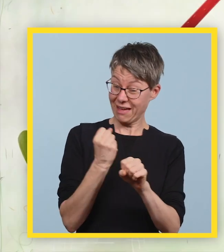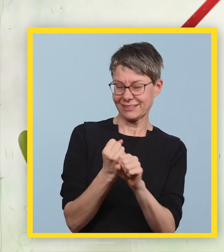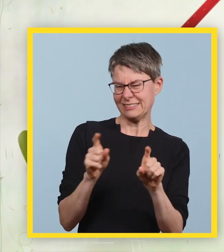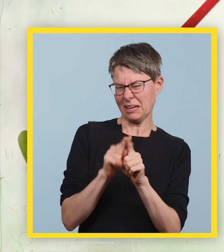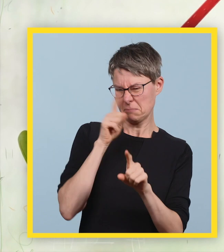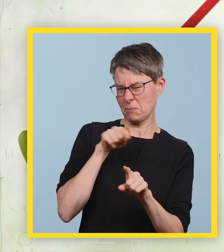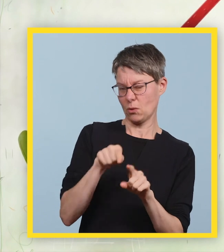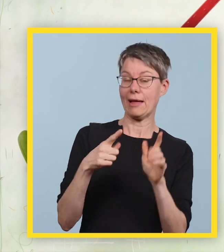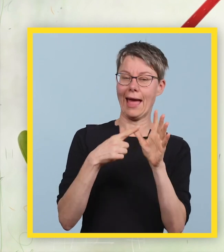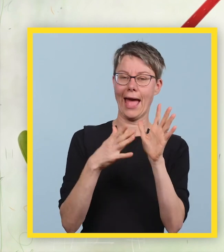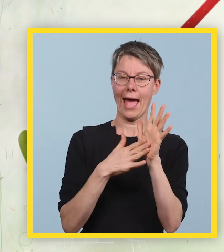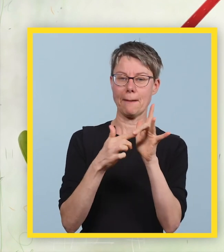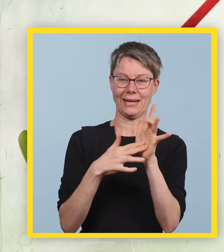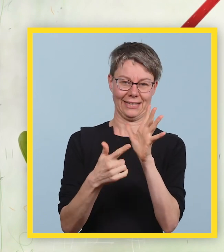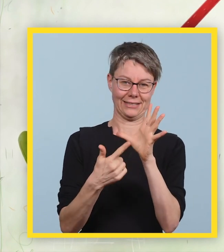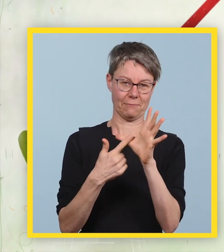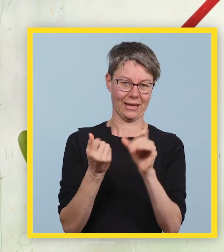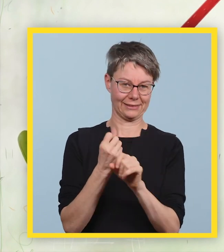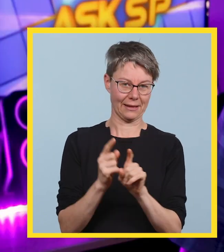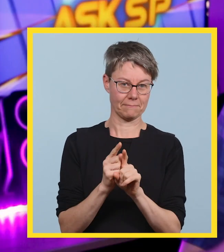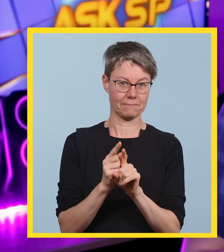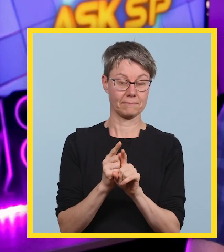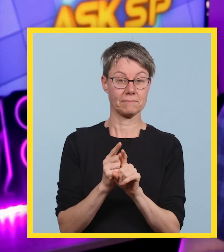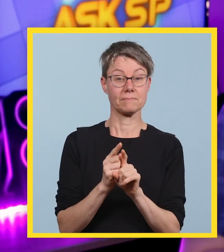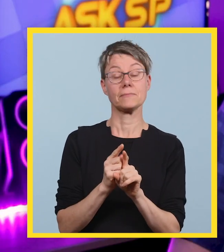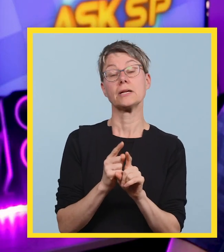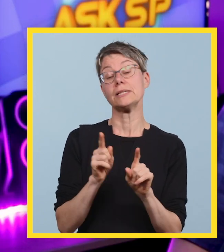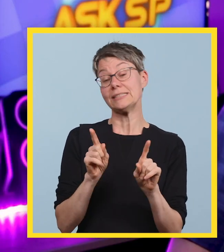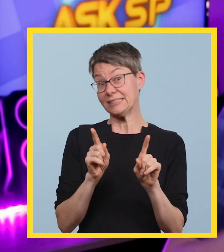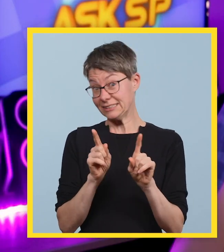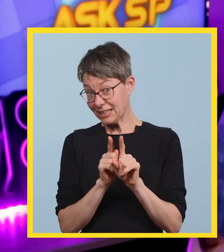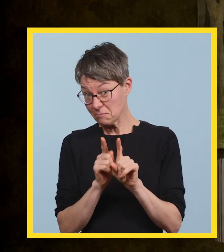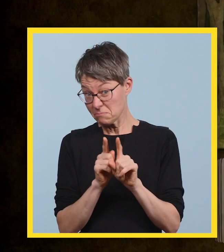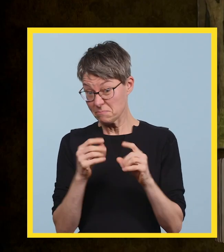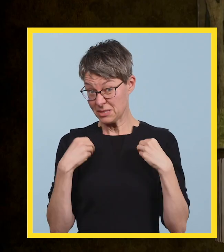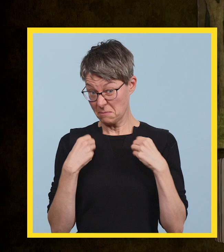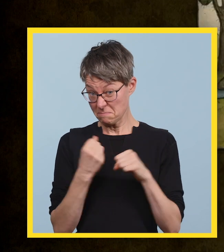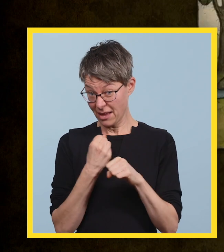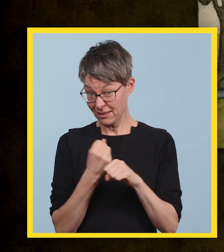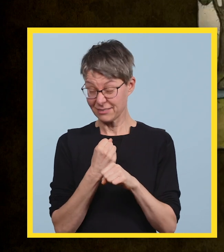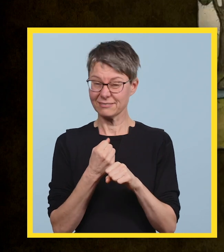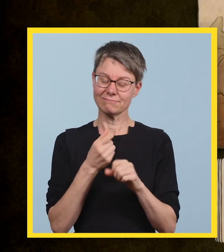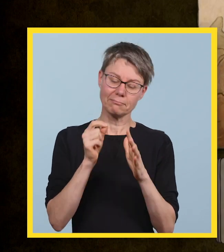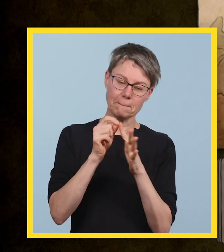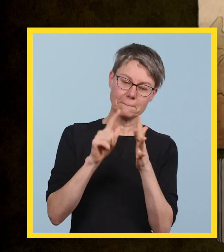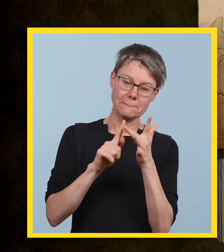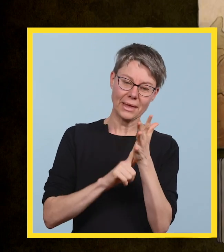And the art style is pretty nifty, too. Also from the same developers are games like the funny little card game Pilgrims,